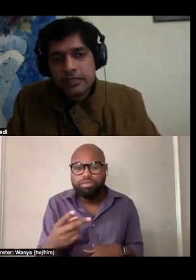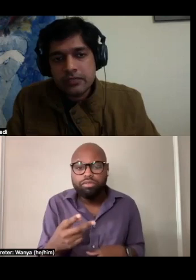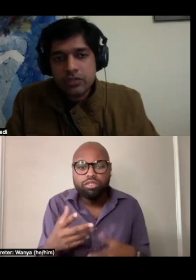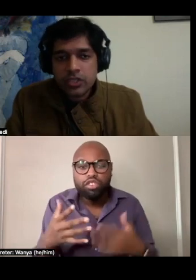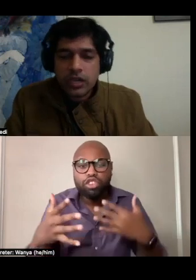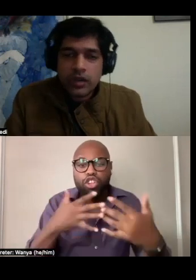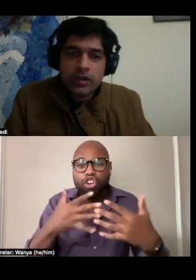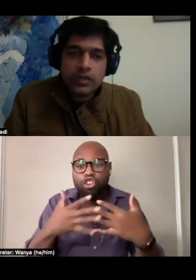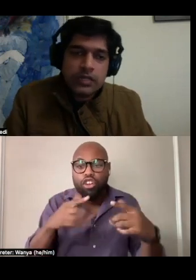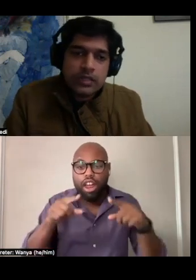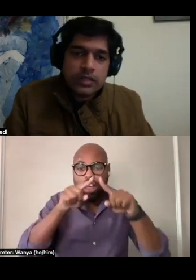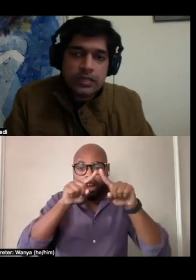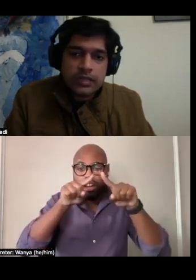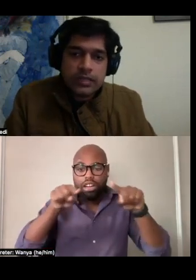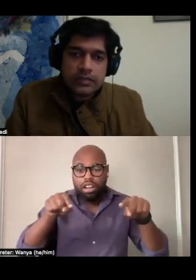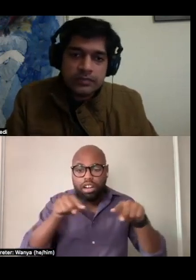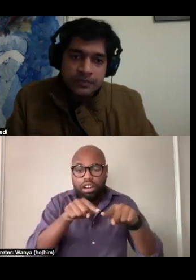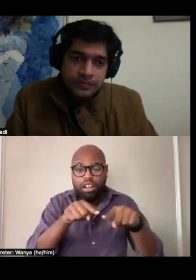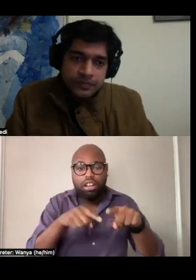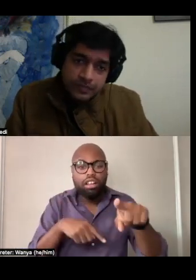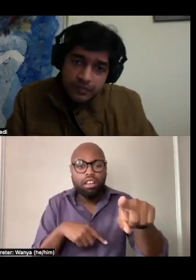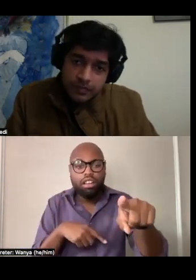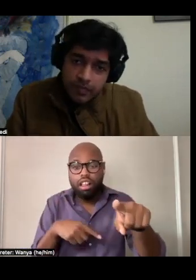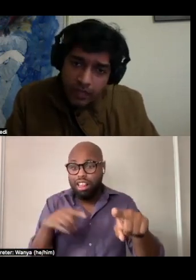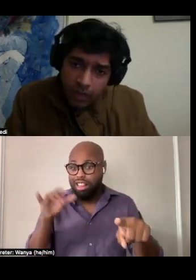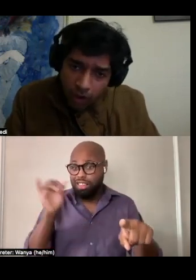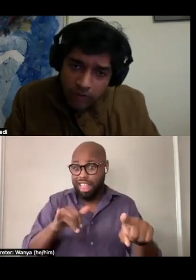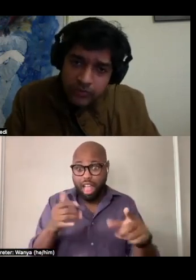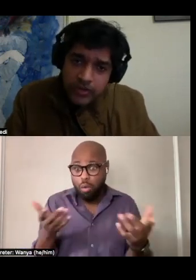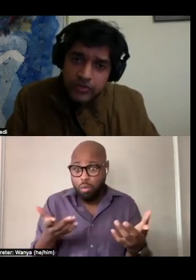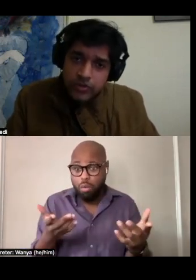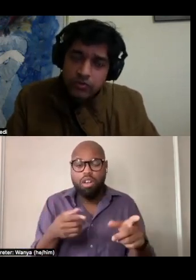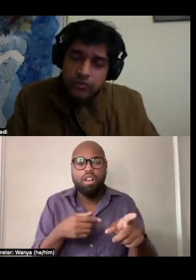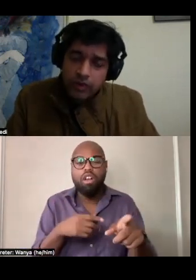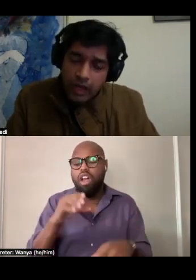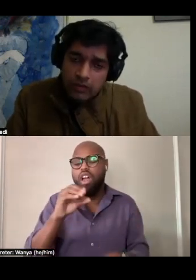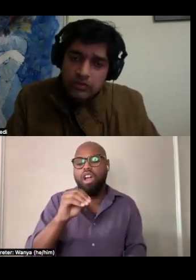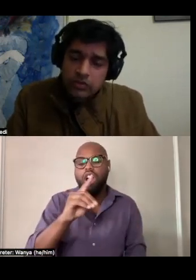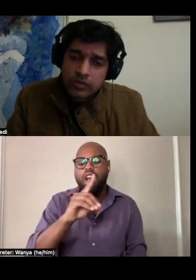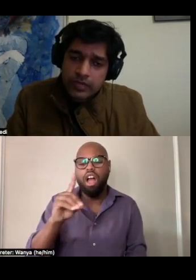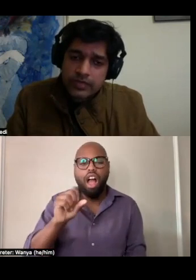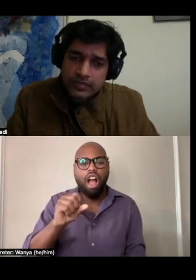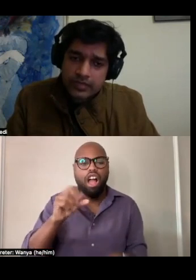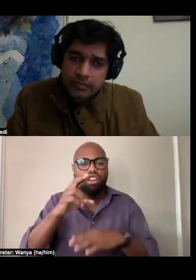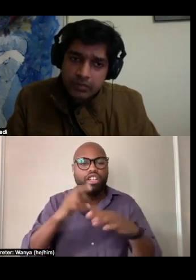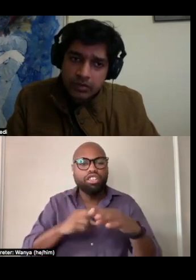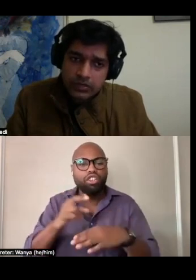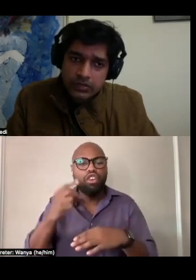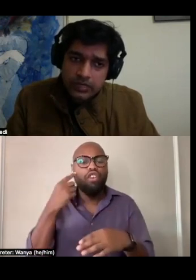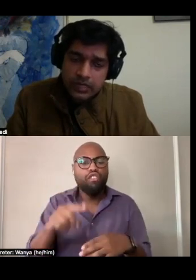which are the odds ratio for households with LTSS members.